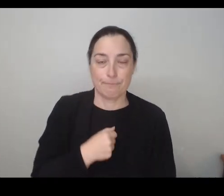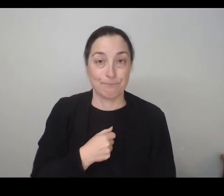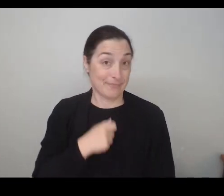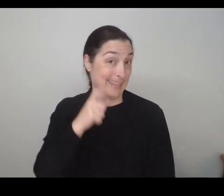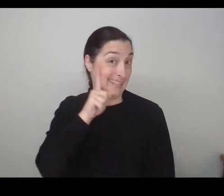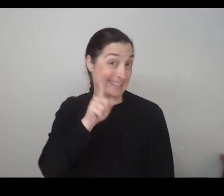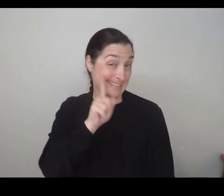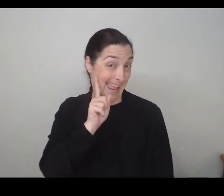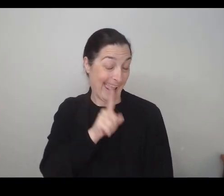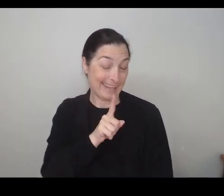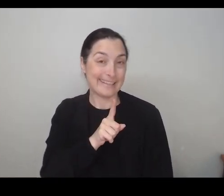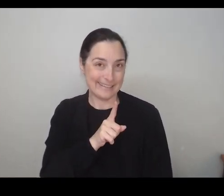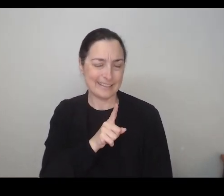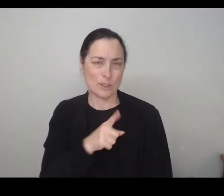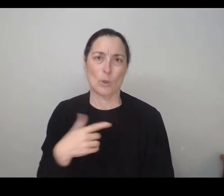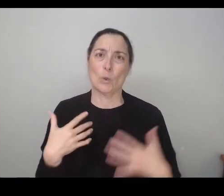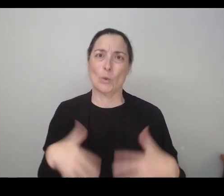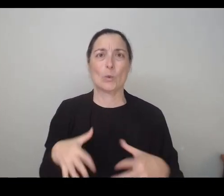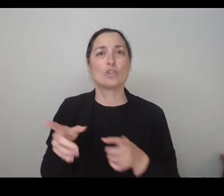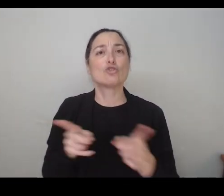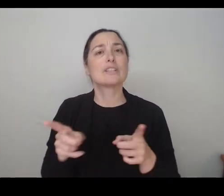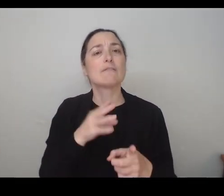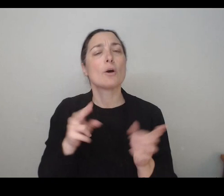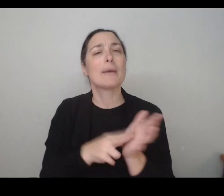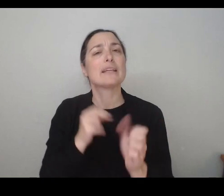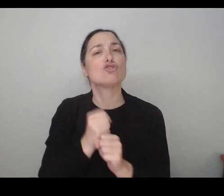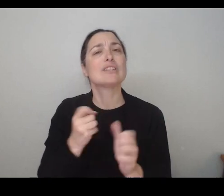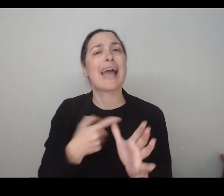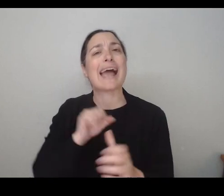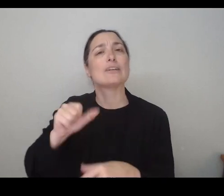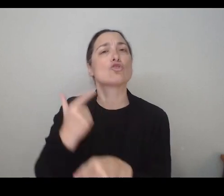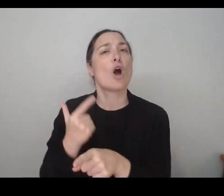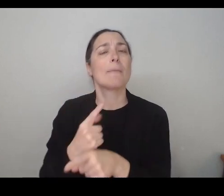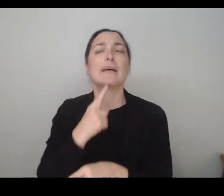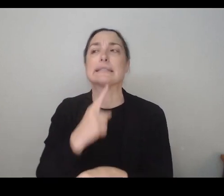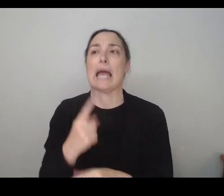of the director of the NGA, who say that hosting an exhibition like Gauguin